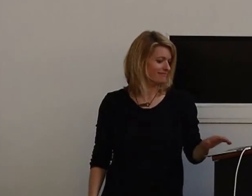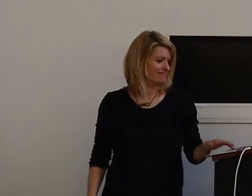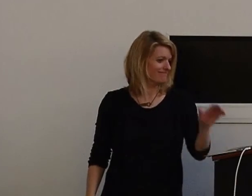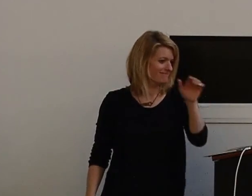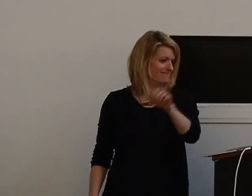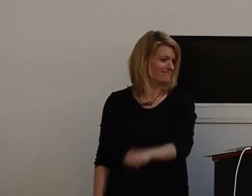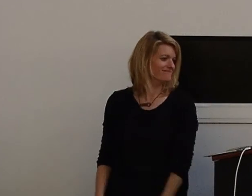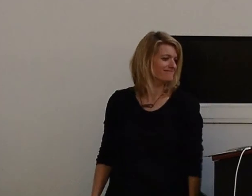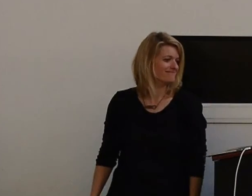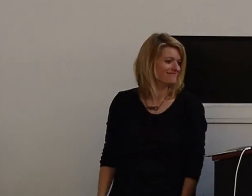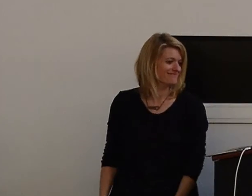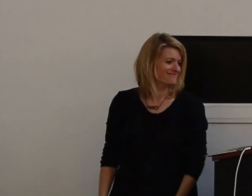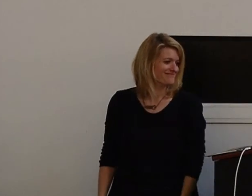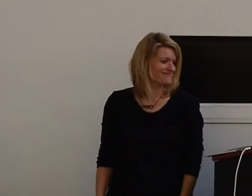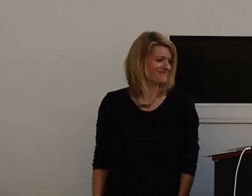at Gallaudet University.